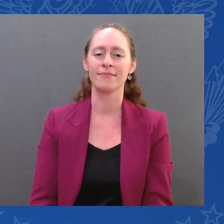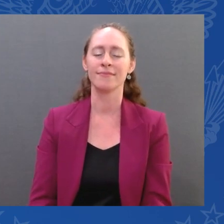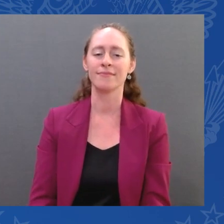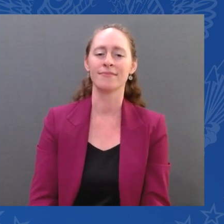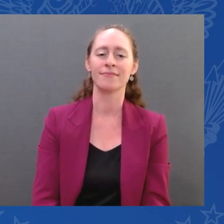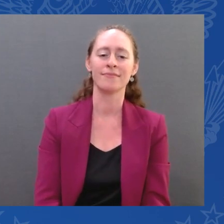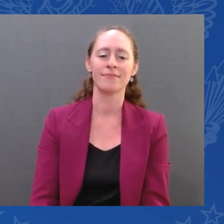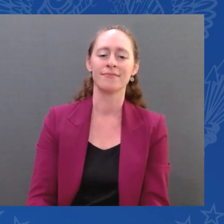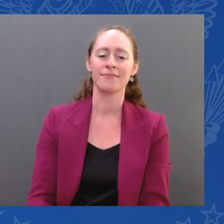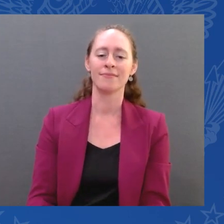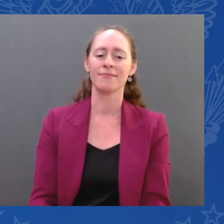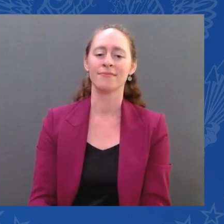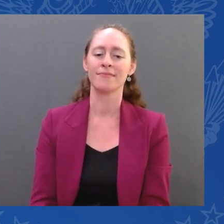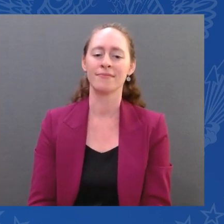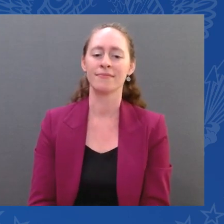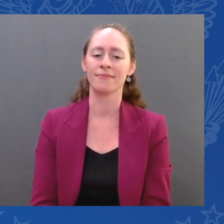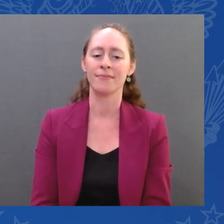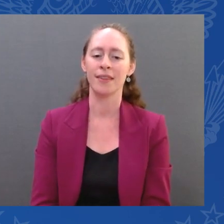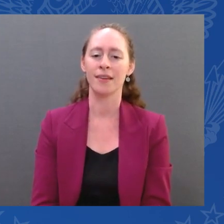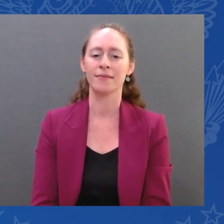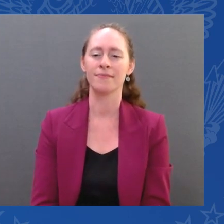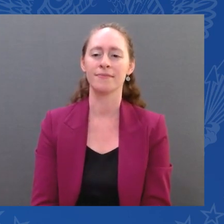Wilma Vuaght.